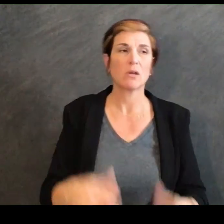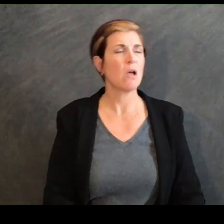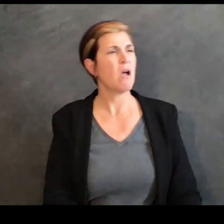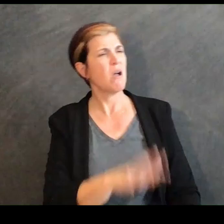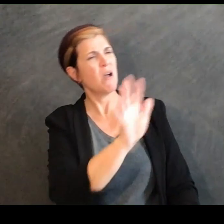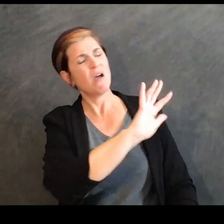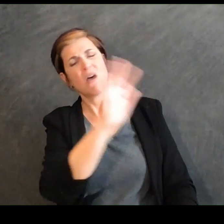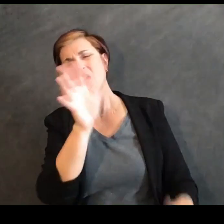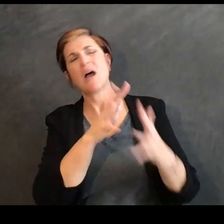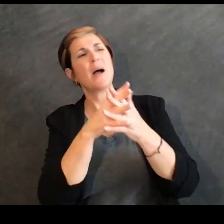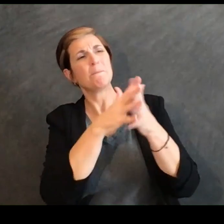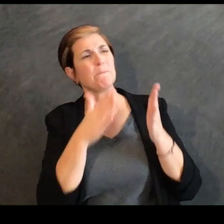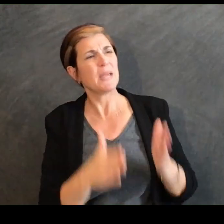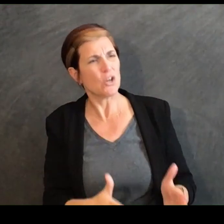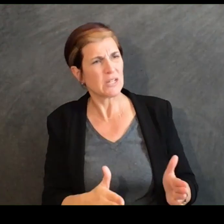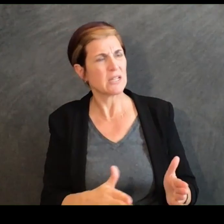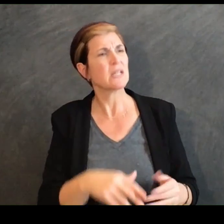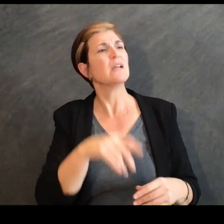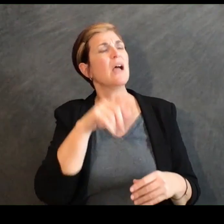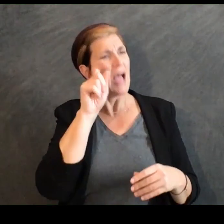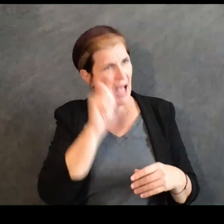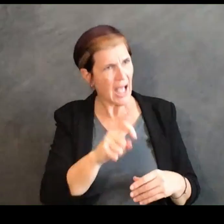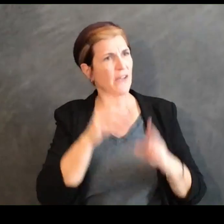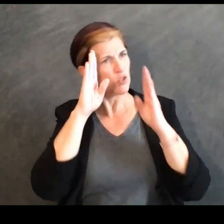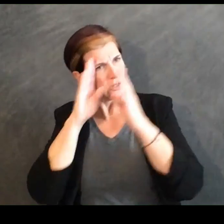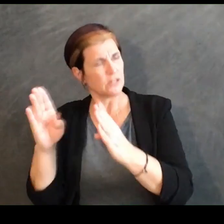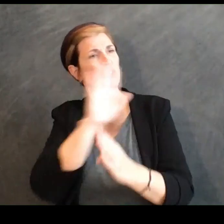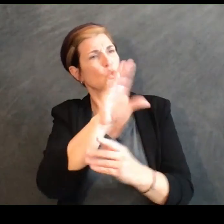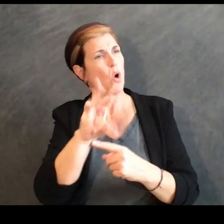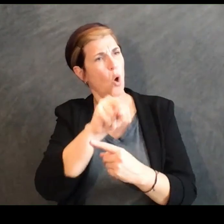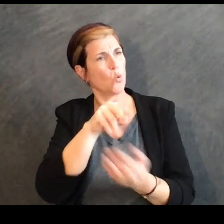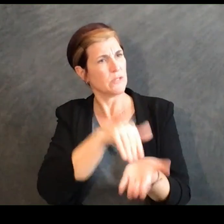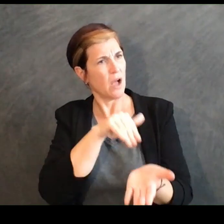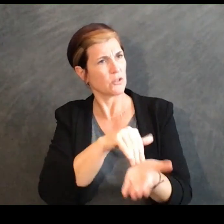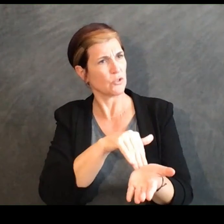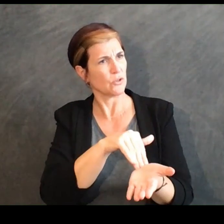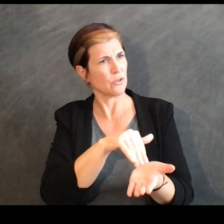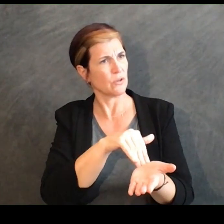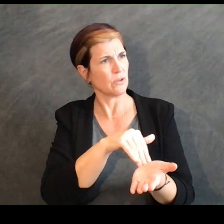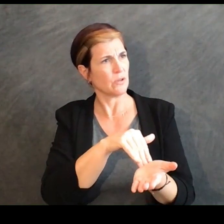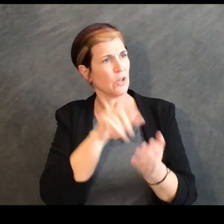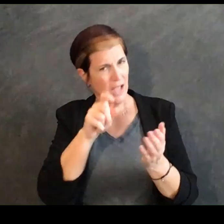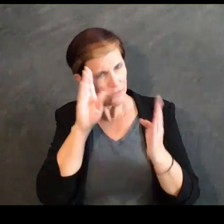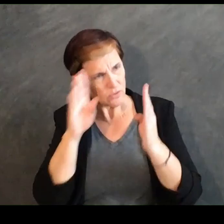necessary but I think they have to listen to their doctors and I mean I don't know that I haven't seen the picture somebody said there's a picture